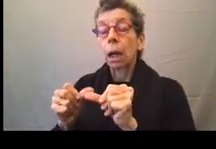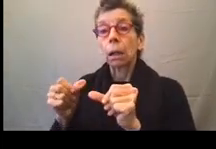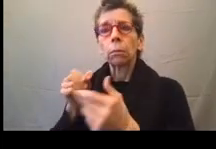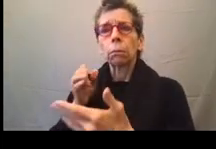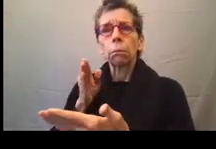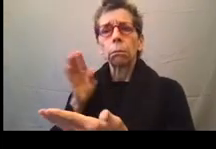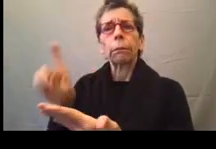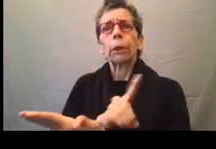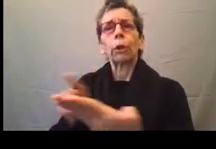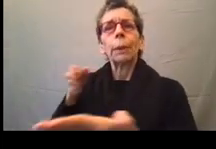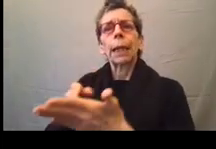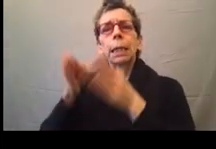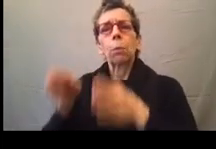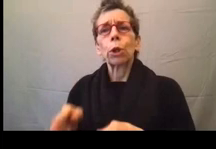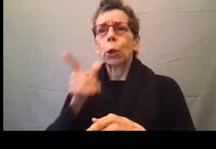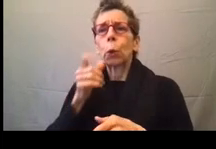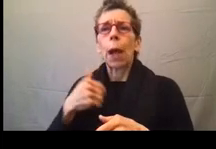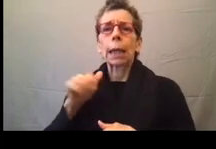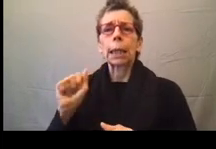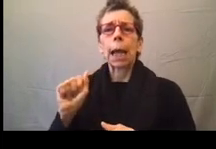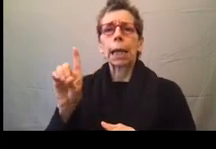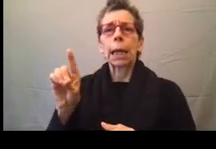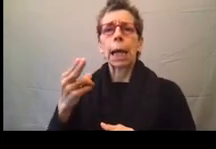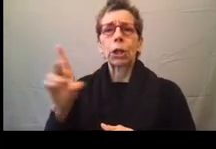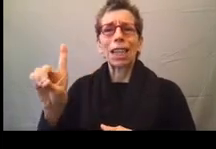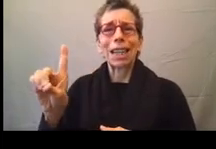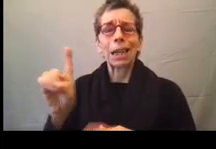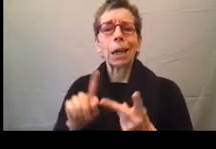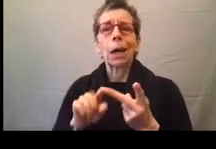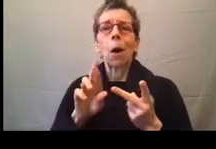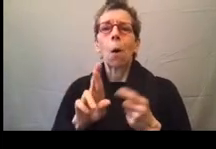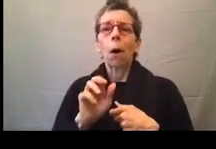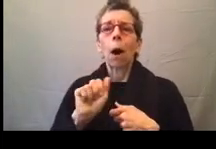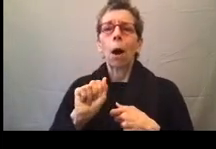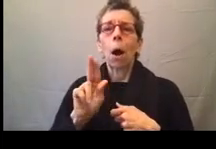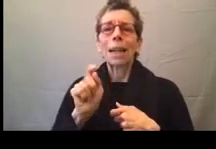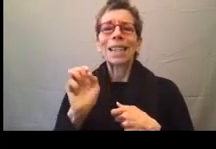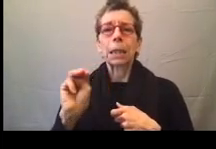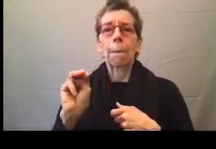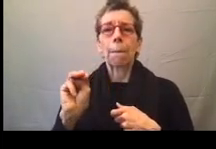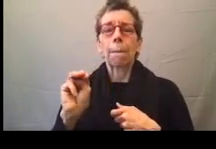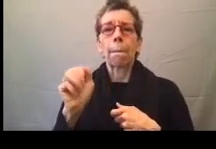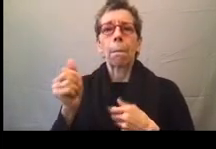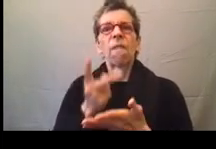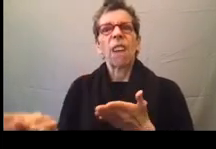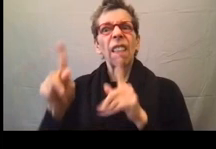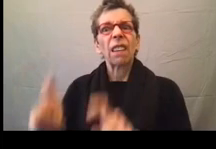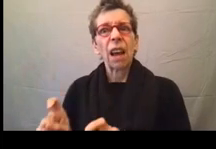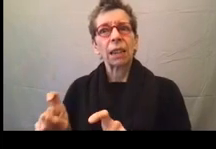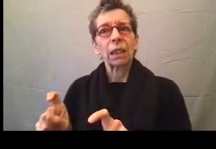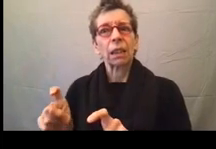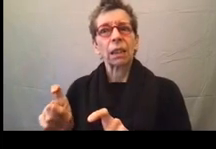like autism, they may get screened out by the nature of the test alone and there is